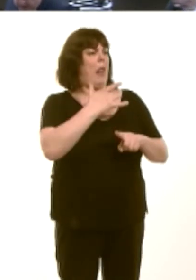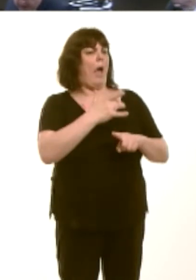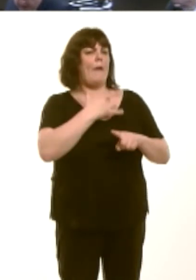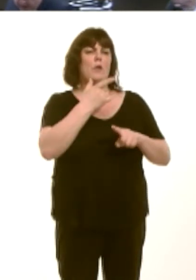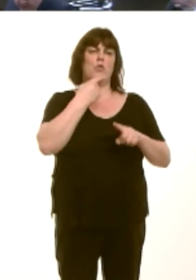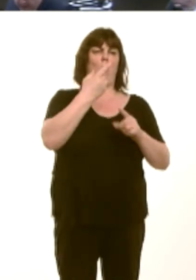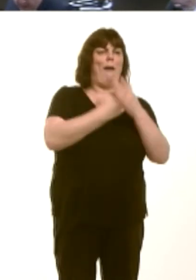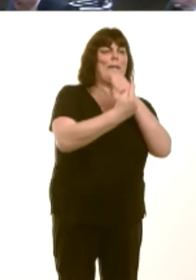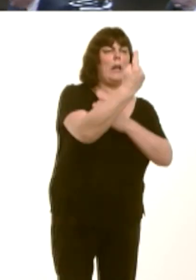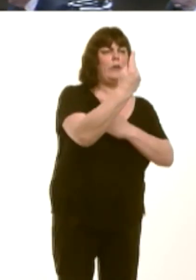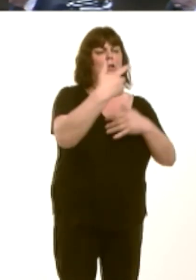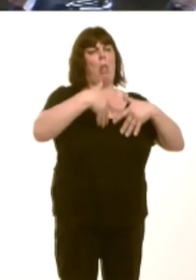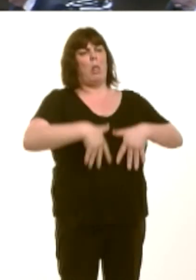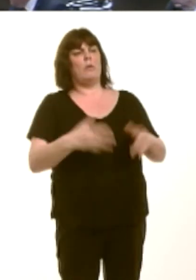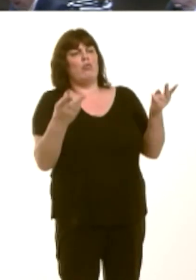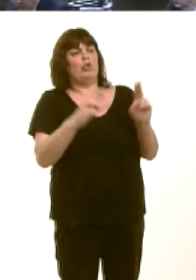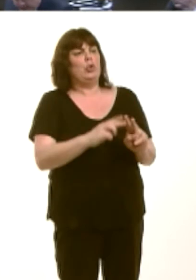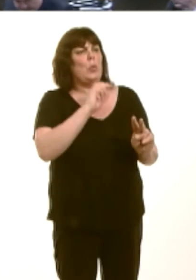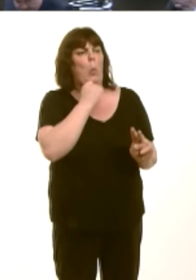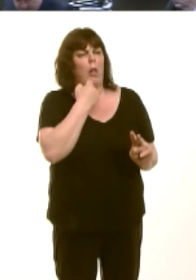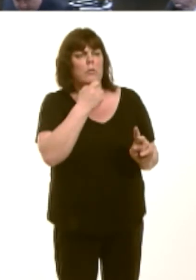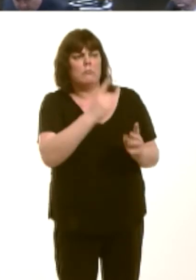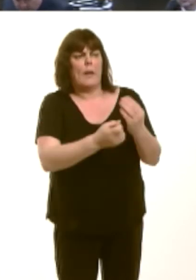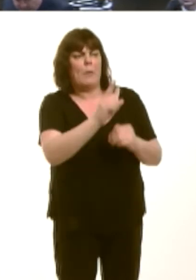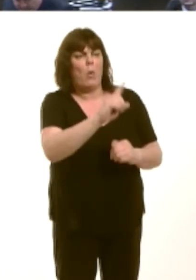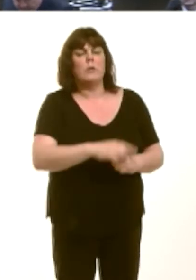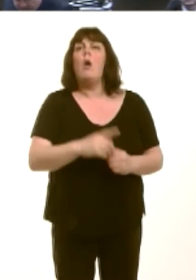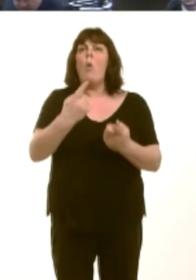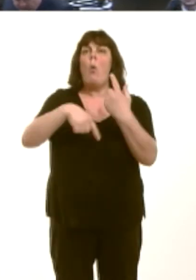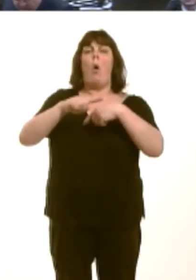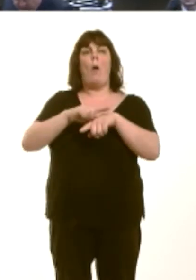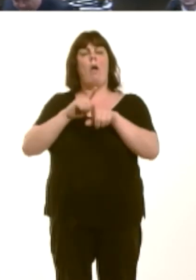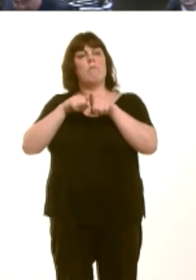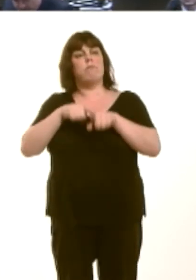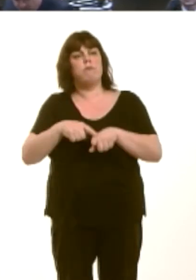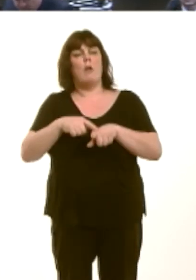sets out our commitment to tackling isolation and loneliness. We are funding, for example, befriending schemes across Wales to reduce the number of older